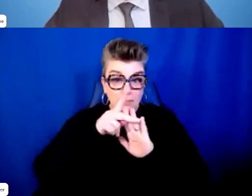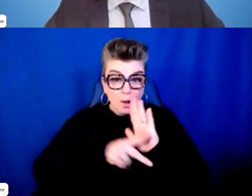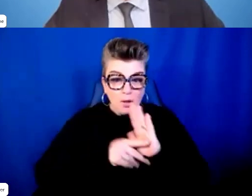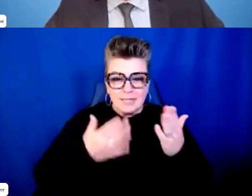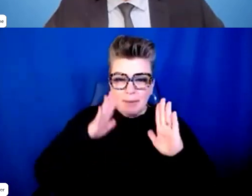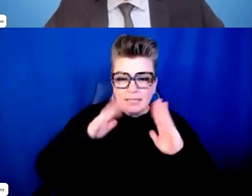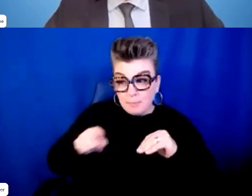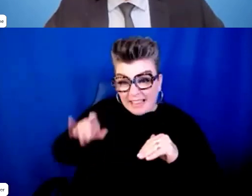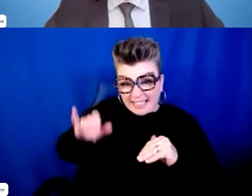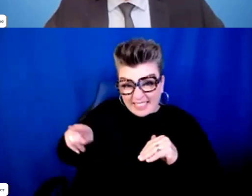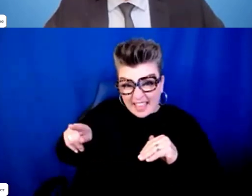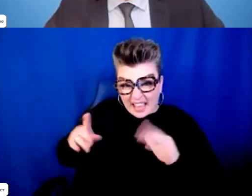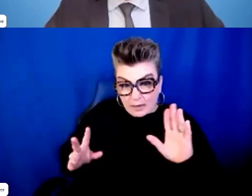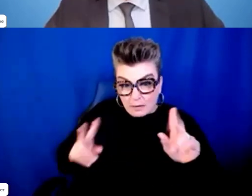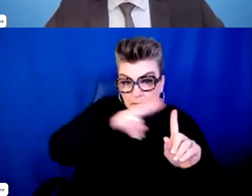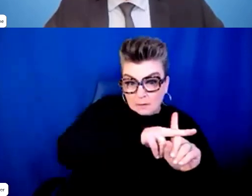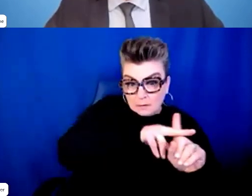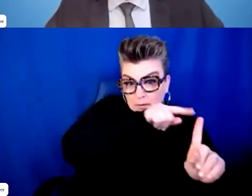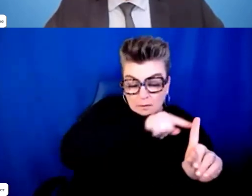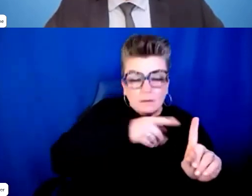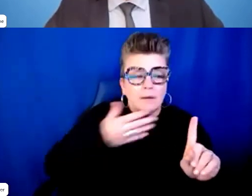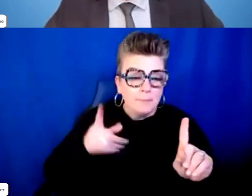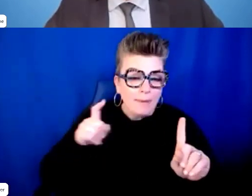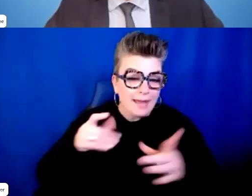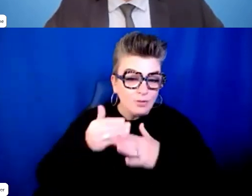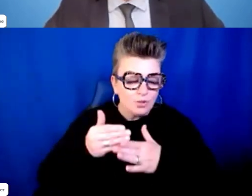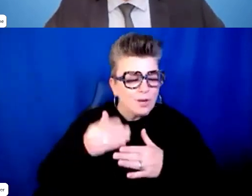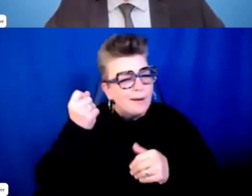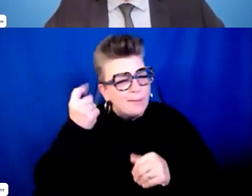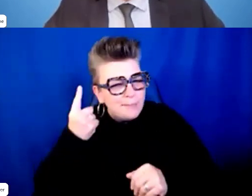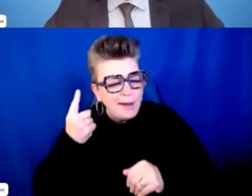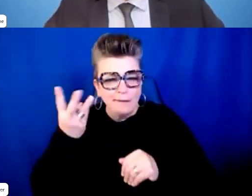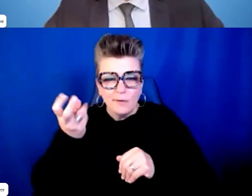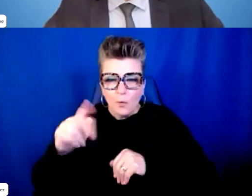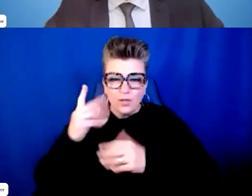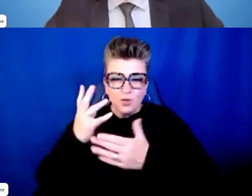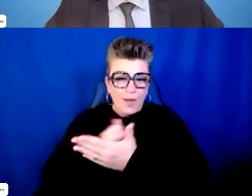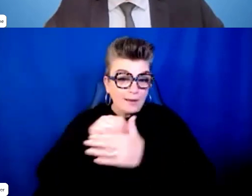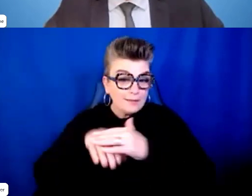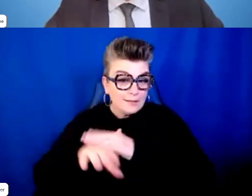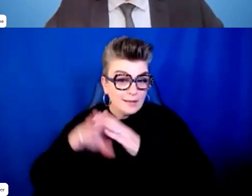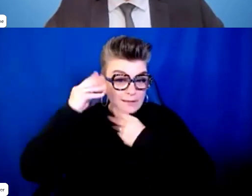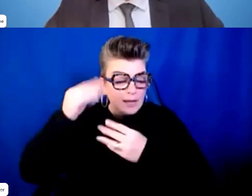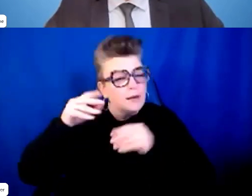But again, you know, in many cases, when you're accessing data, there can be agreements that may be necessary